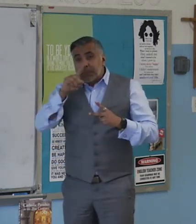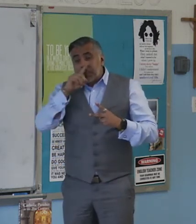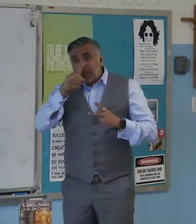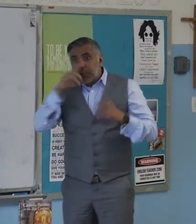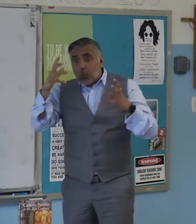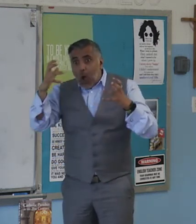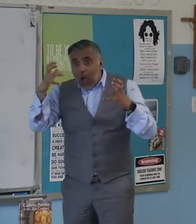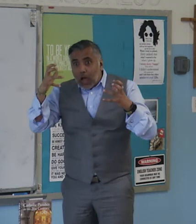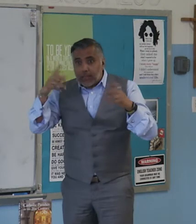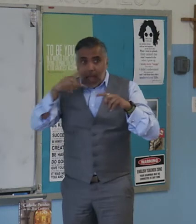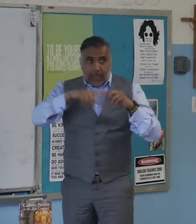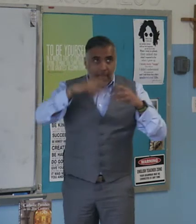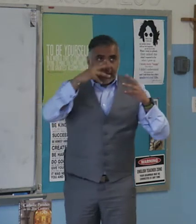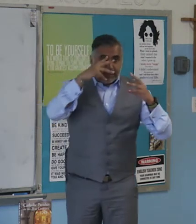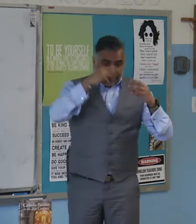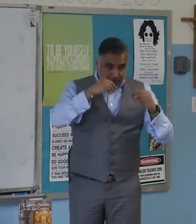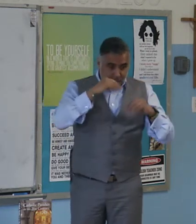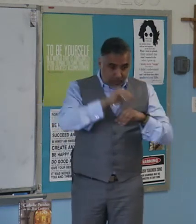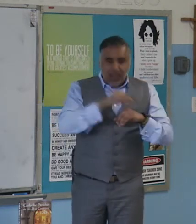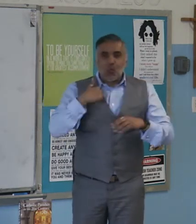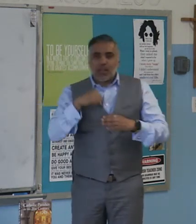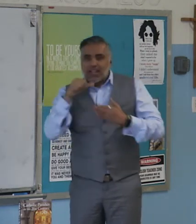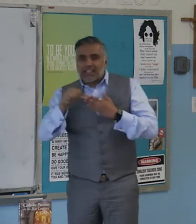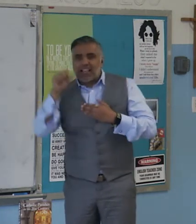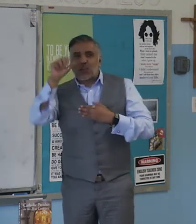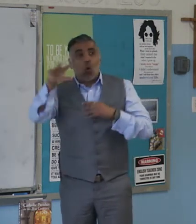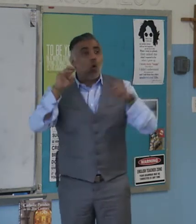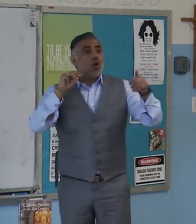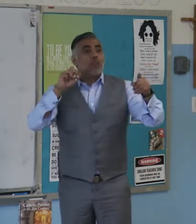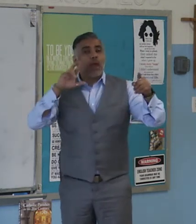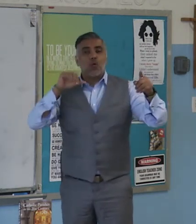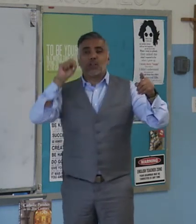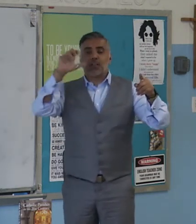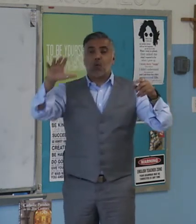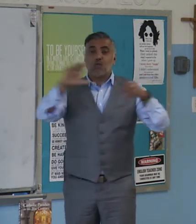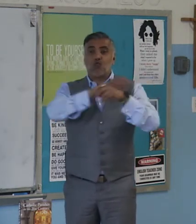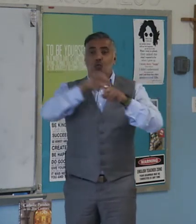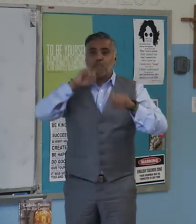fall asleep at night, Mary can send you a copy of the full reports; Each one are about a hundred